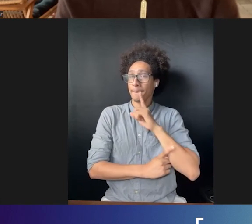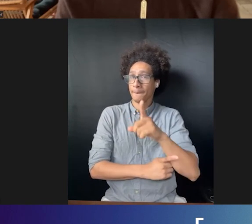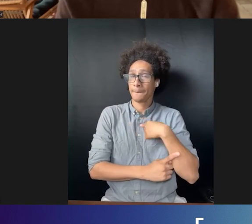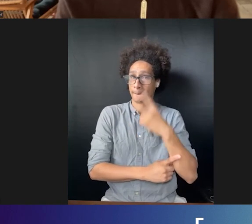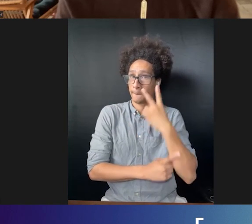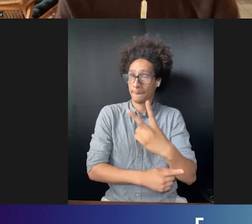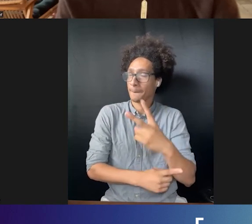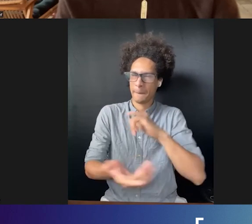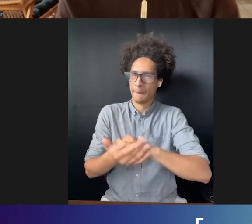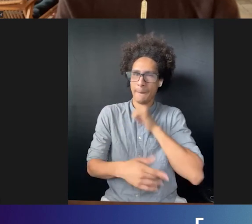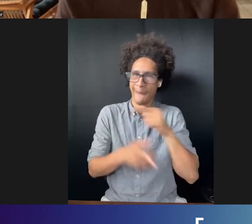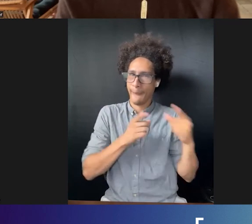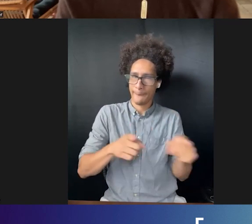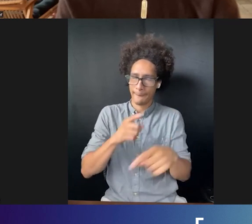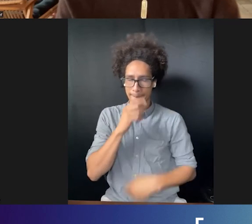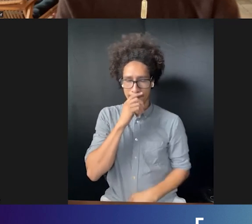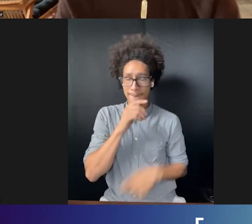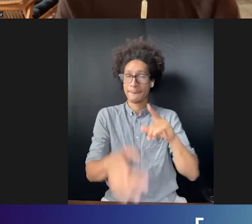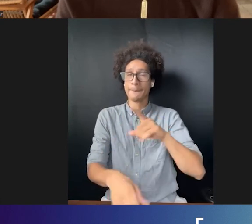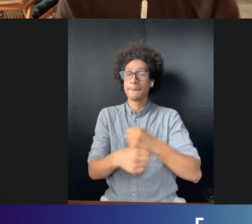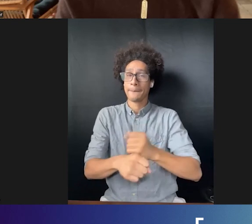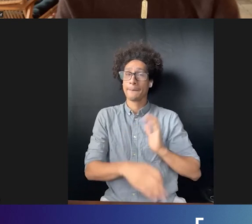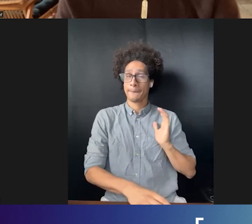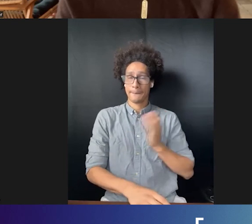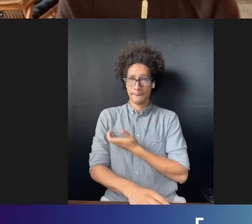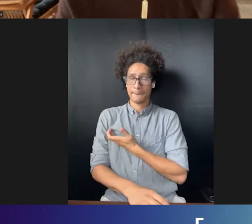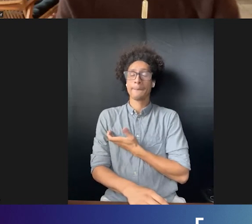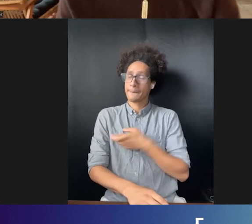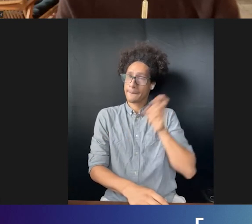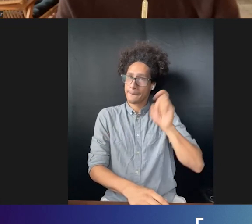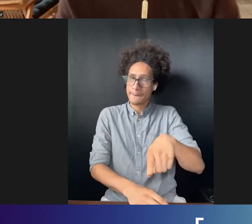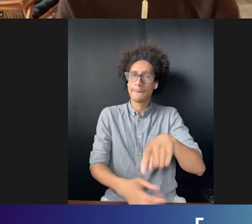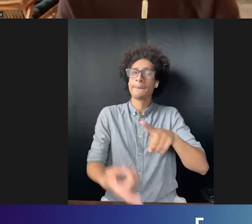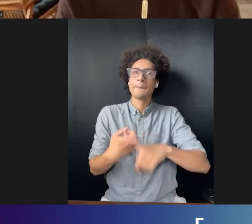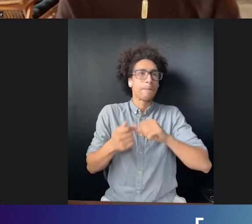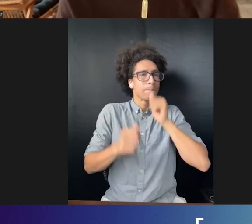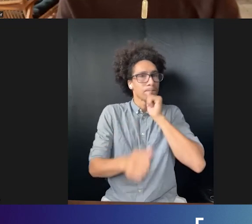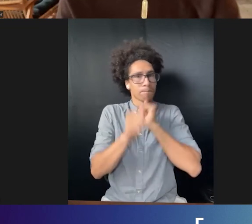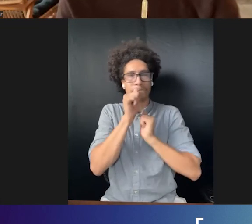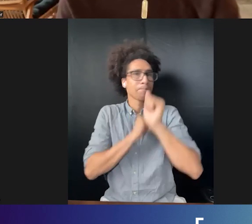It's putting us in a very difficult situation where I think a lot of filmmakers are